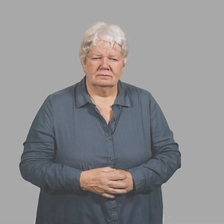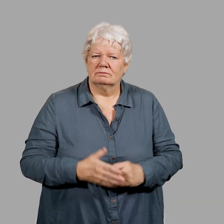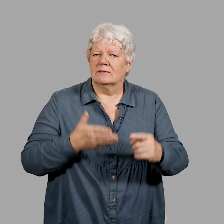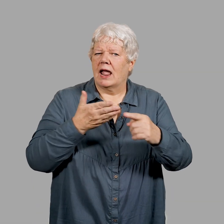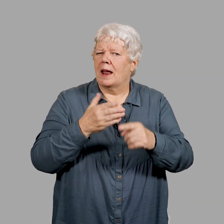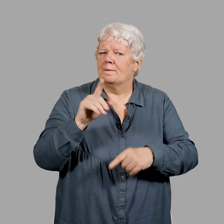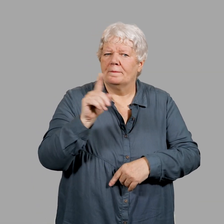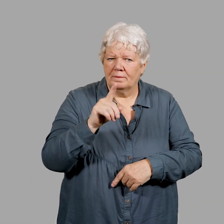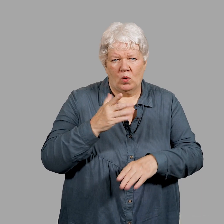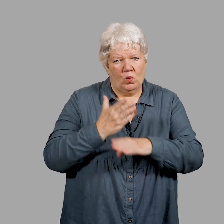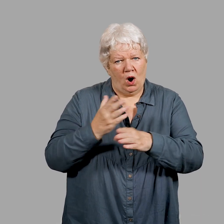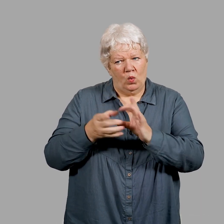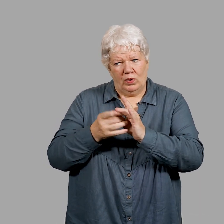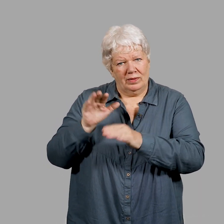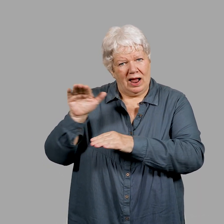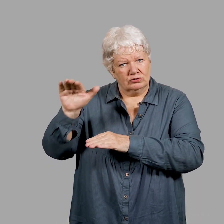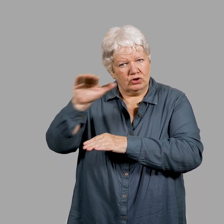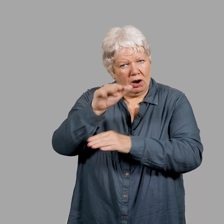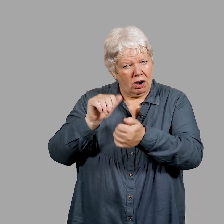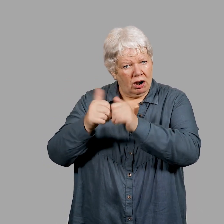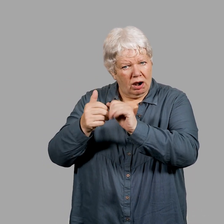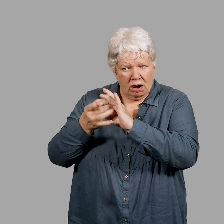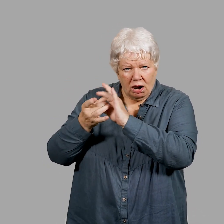Objective: Work with external partners to engage with BSL users